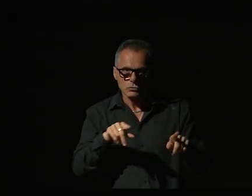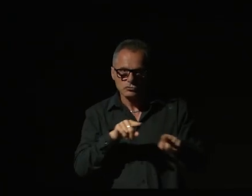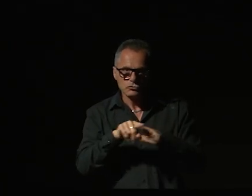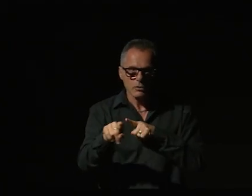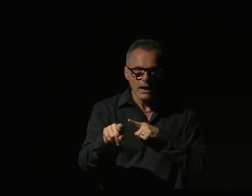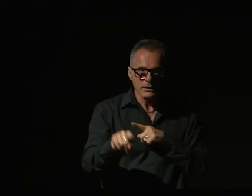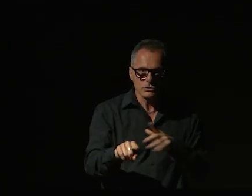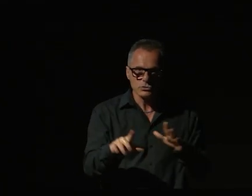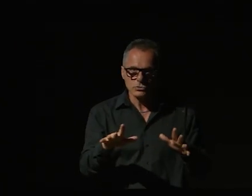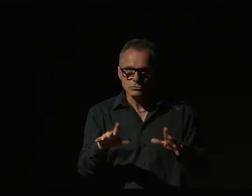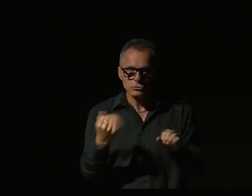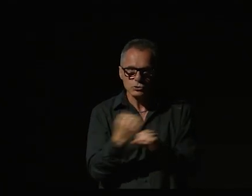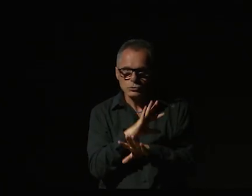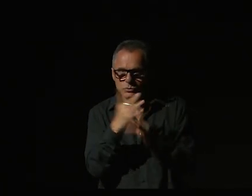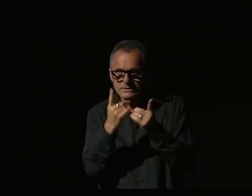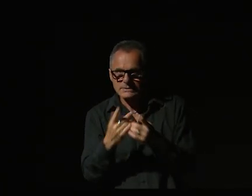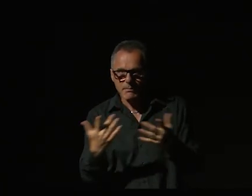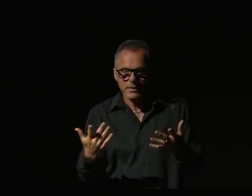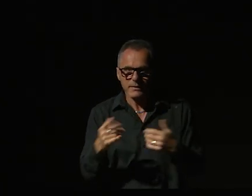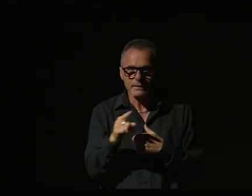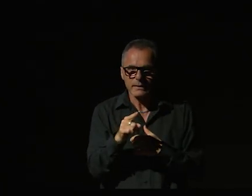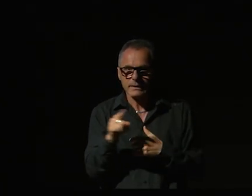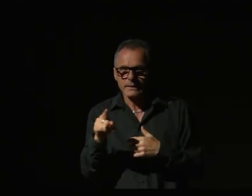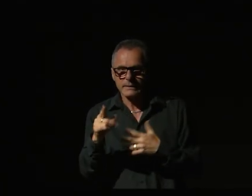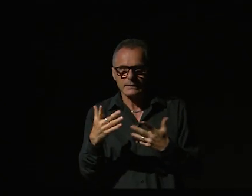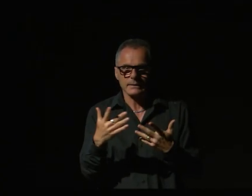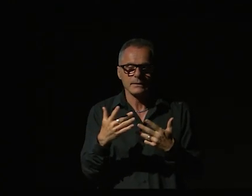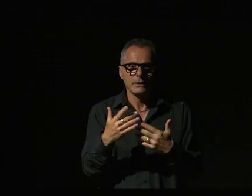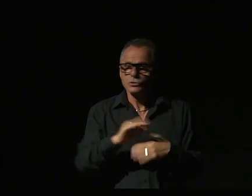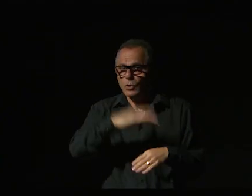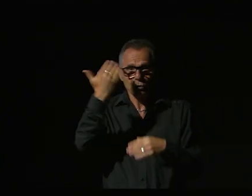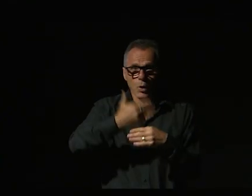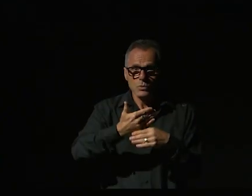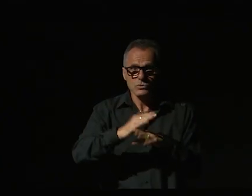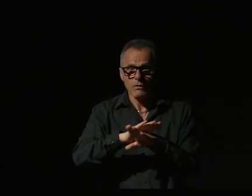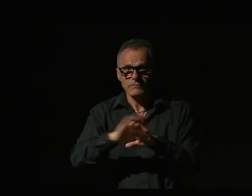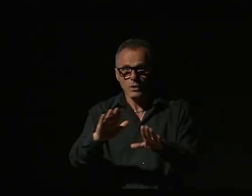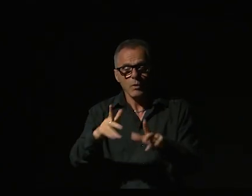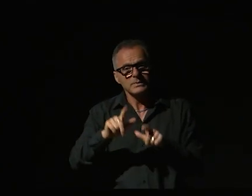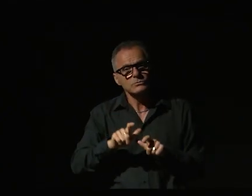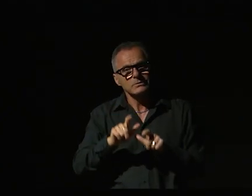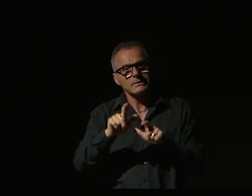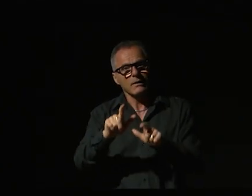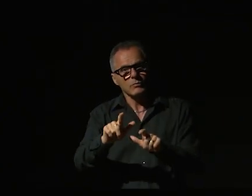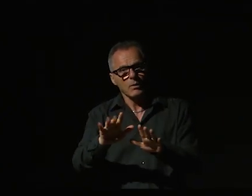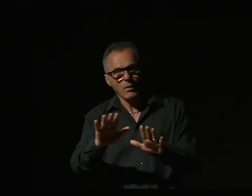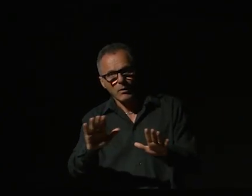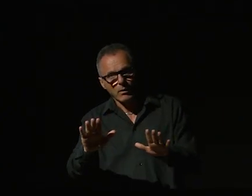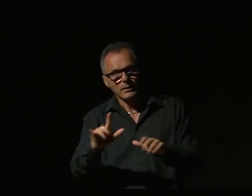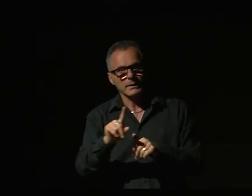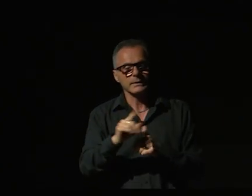as opposed to something that's curled up, or closed off is in the Victoria and Albert museum, and I can just invite you to go there